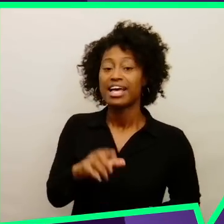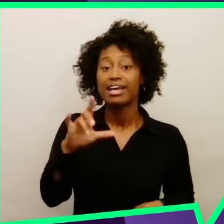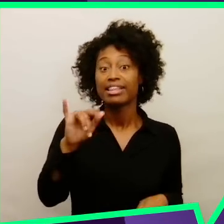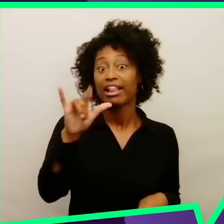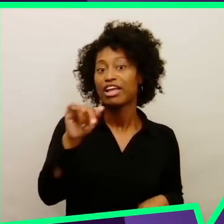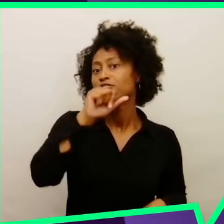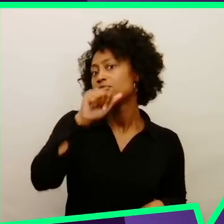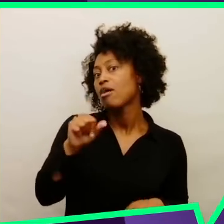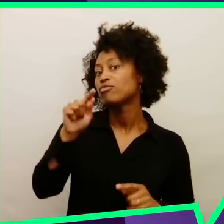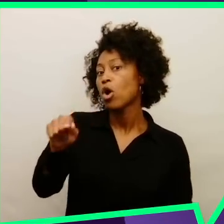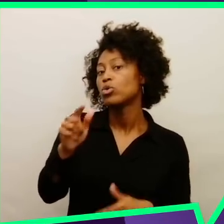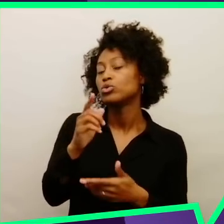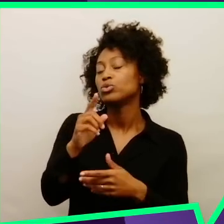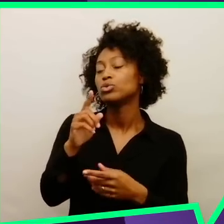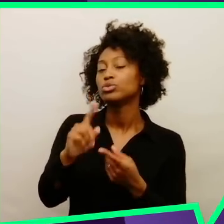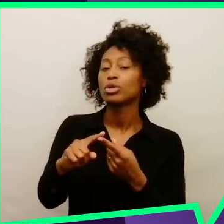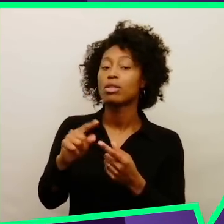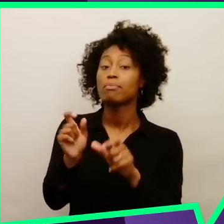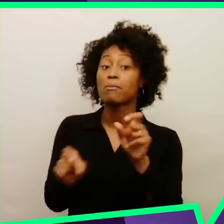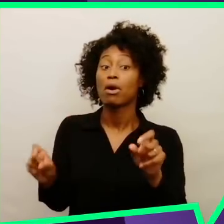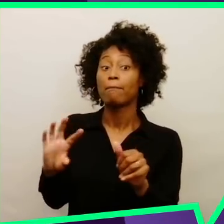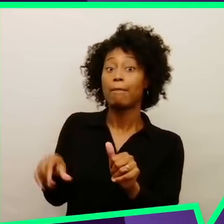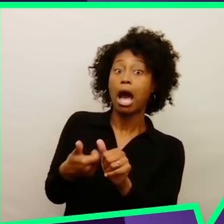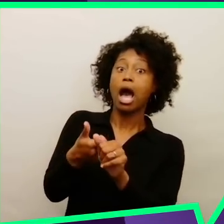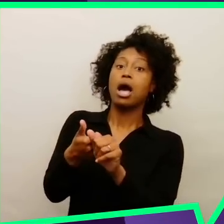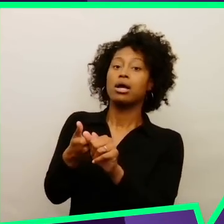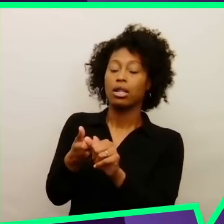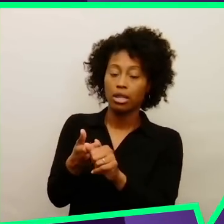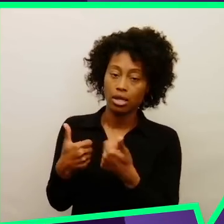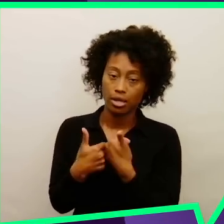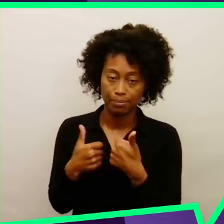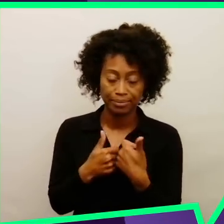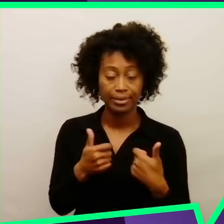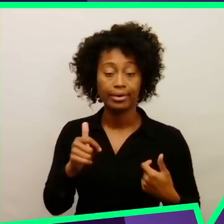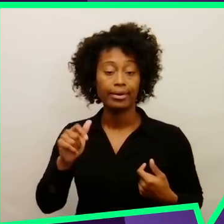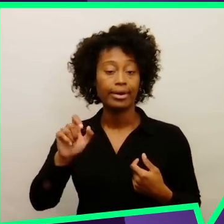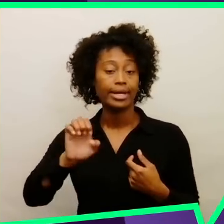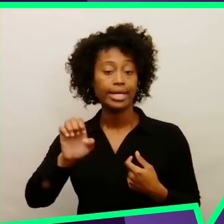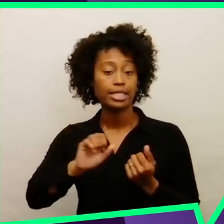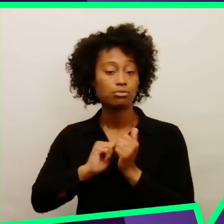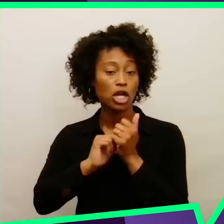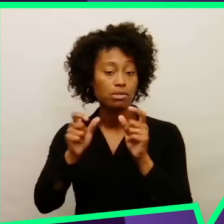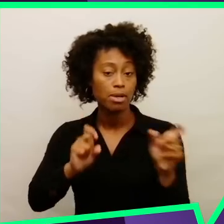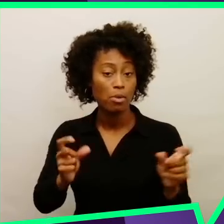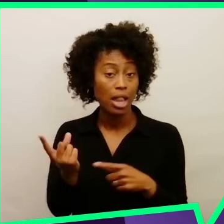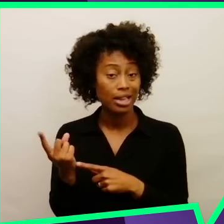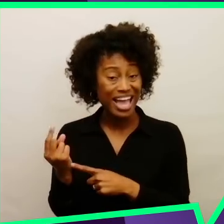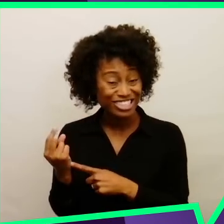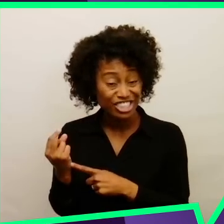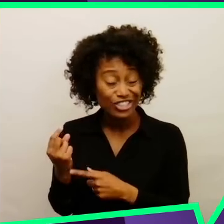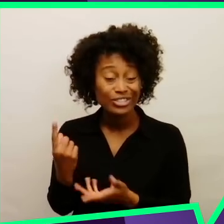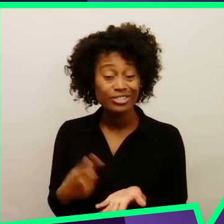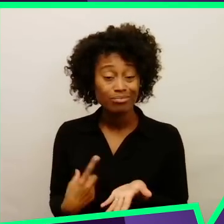to some of the people behind some of these games, some of the esports people that we had last year. We just saw this incredible group